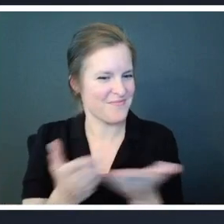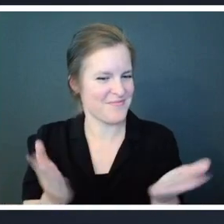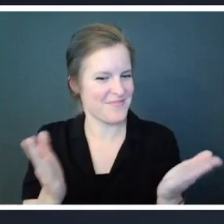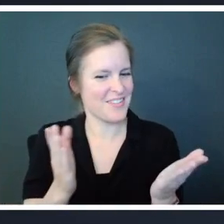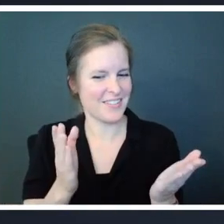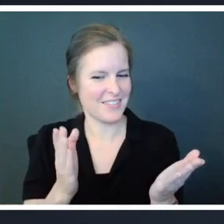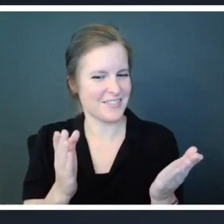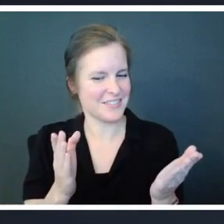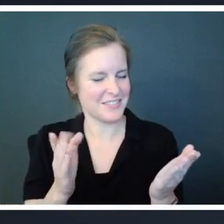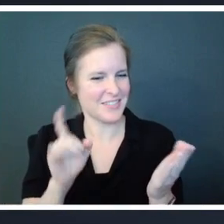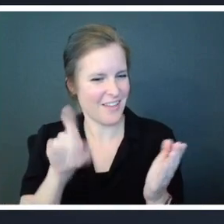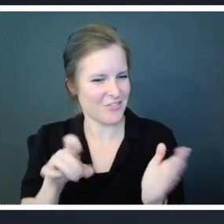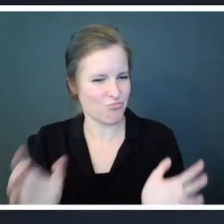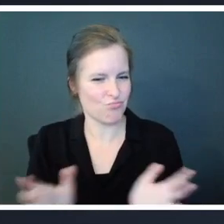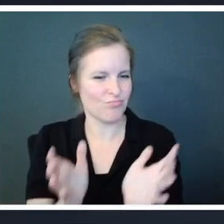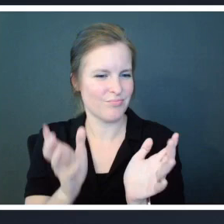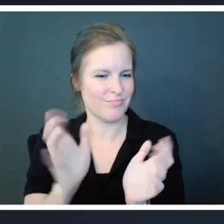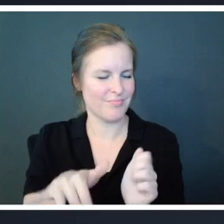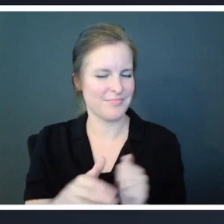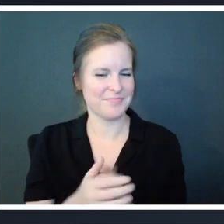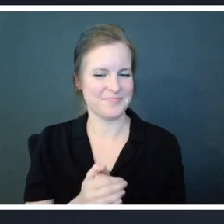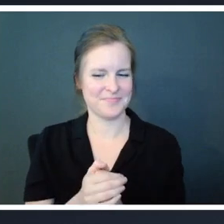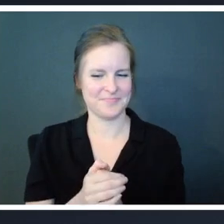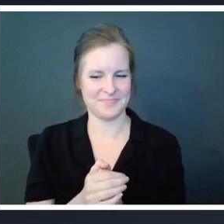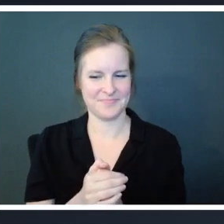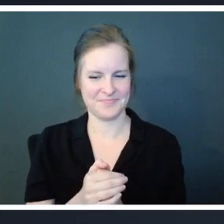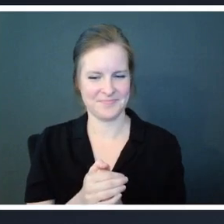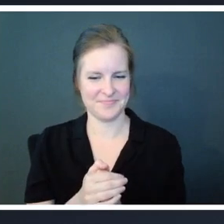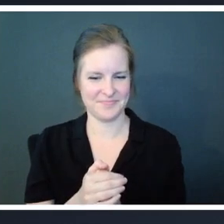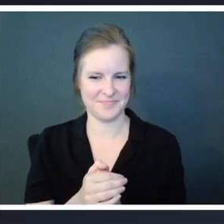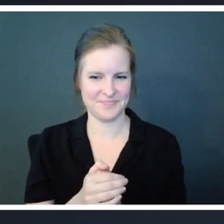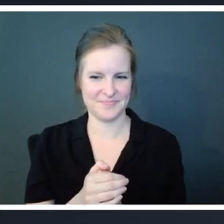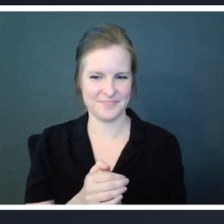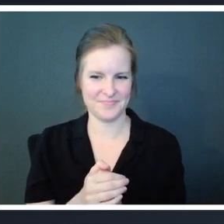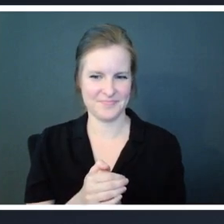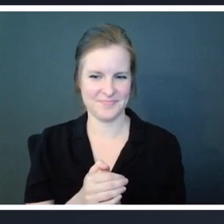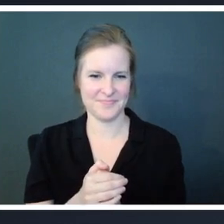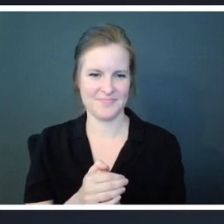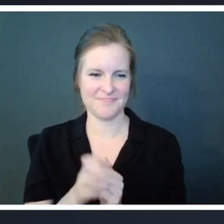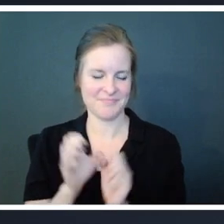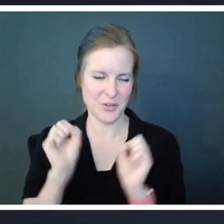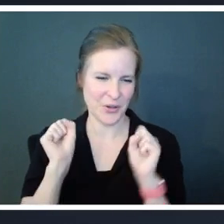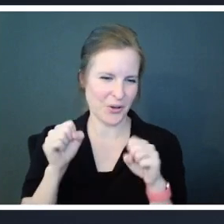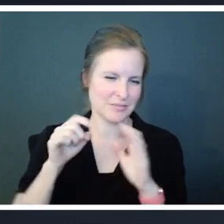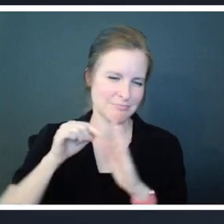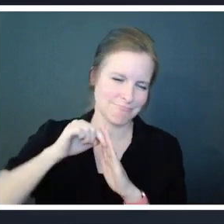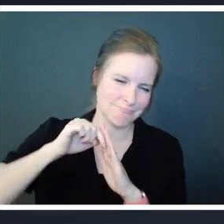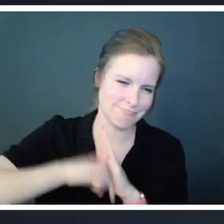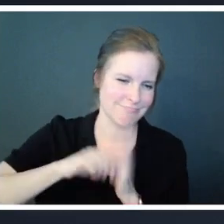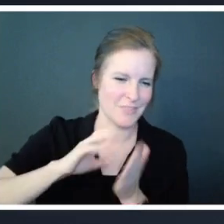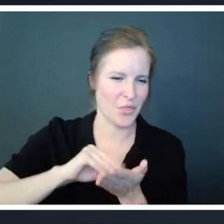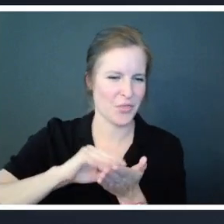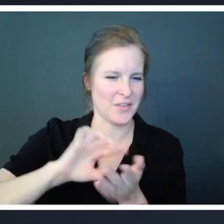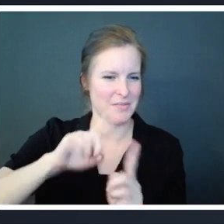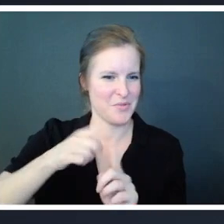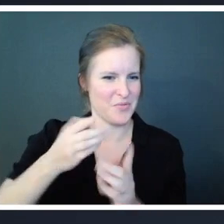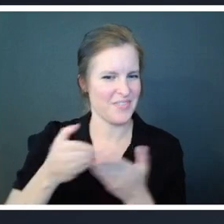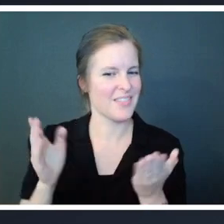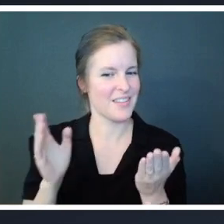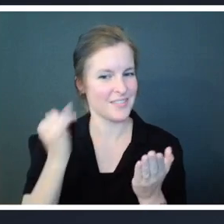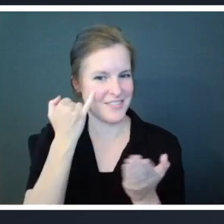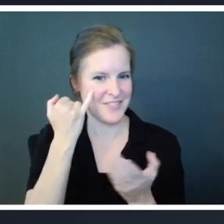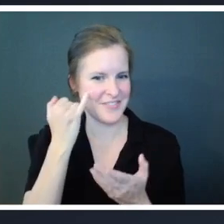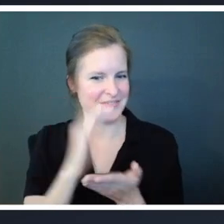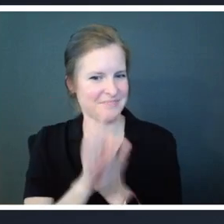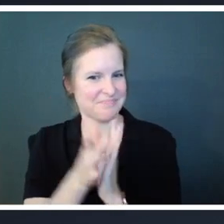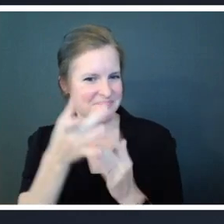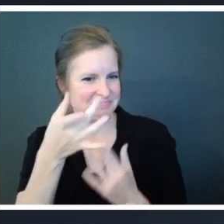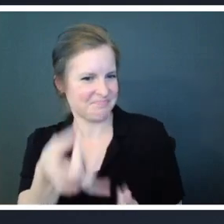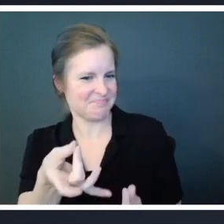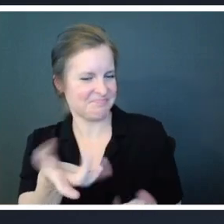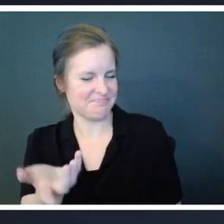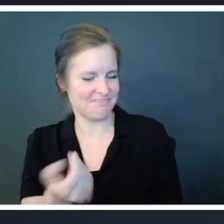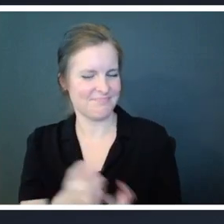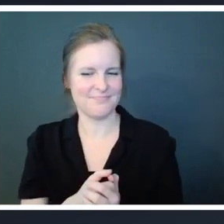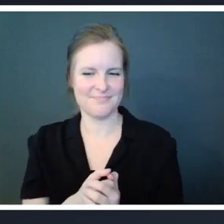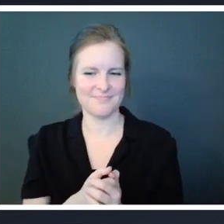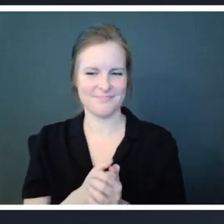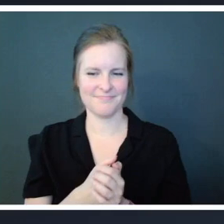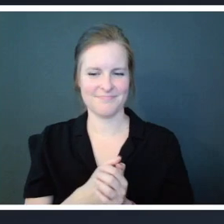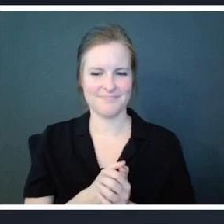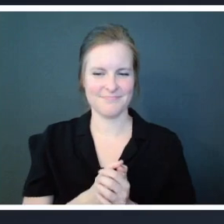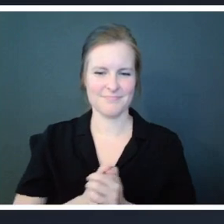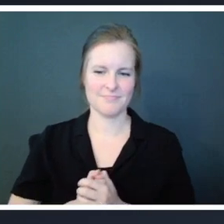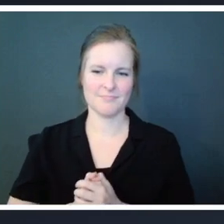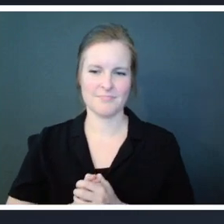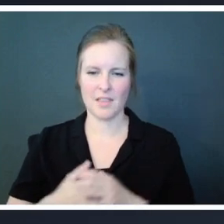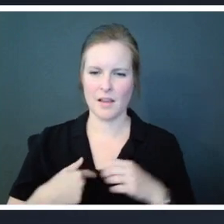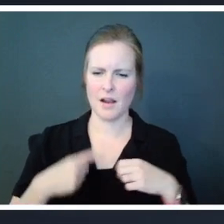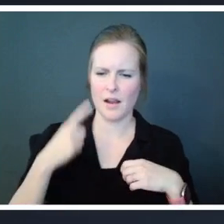journey and really do some deep learning. I know -- I think that we do have a couple of